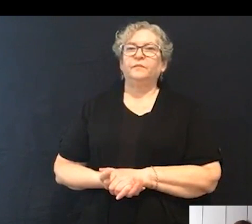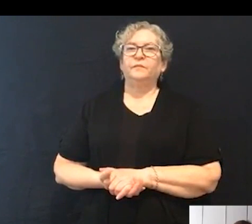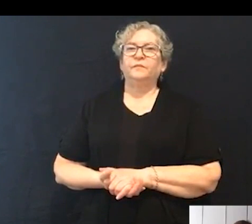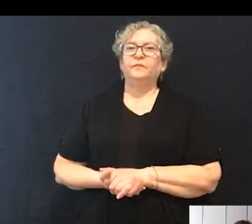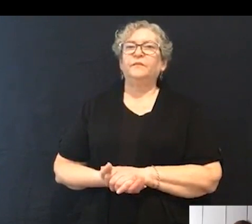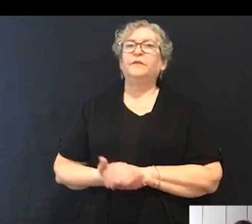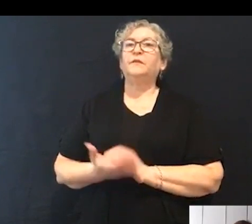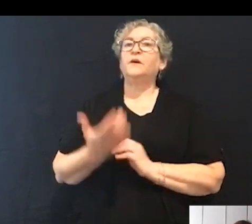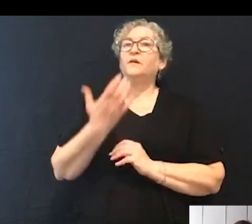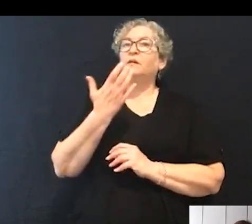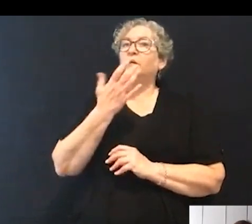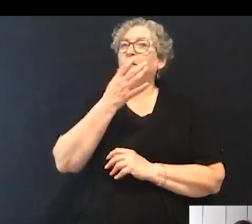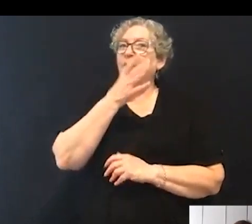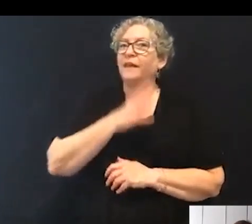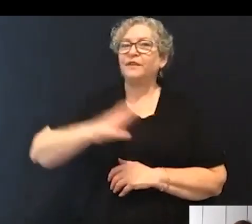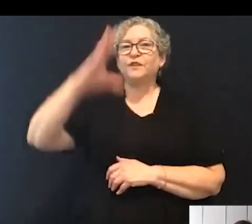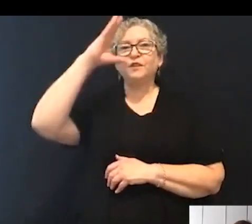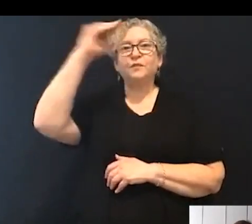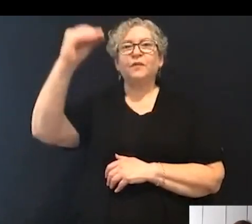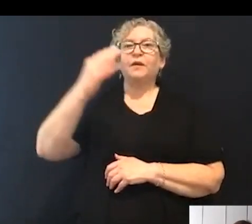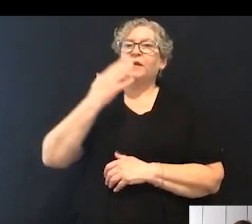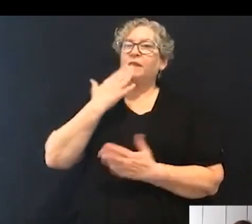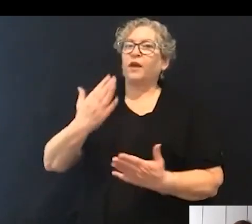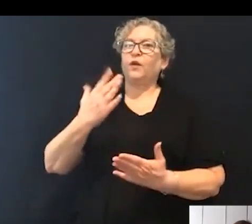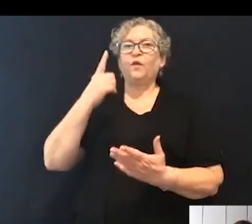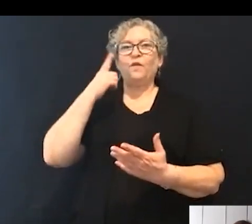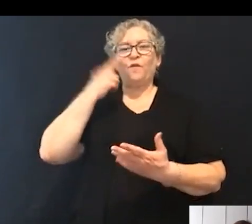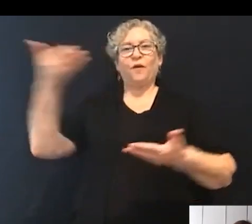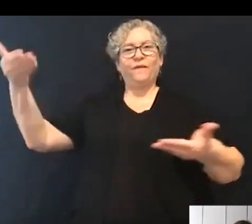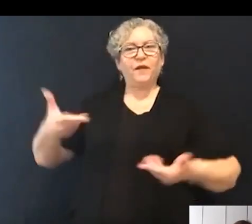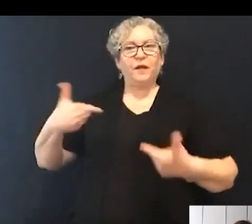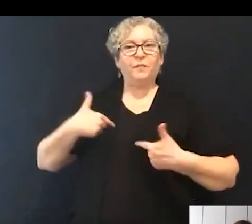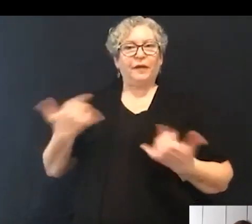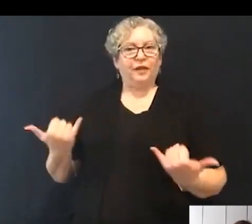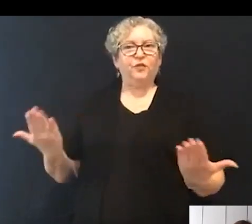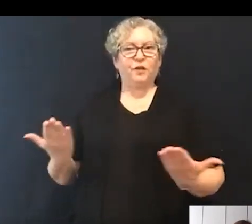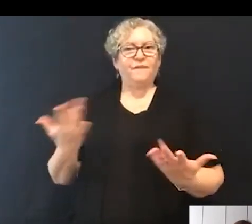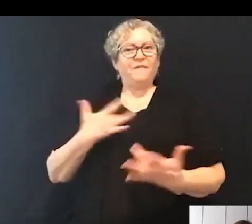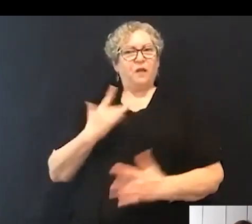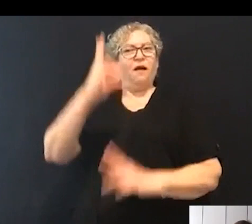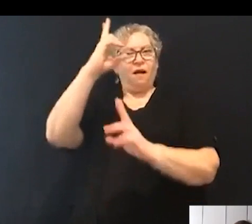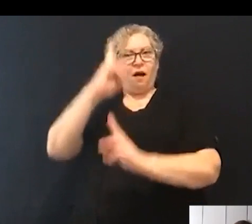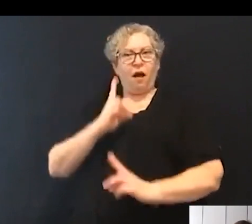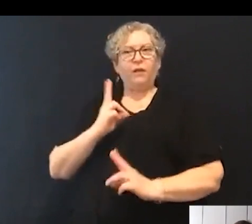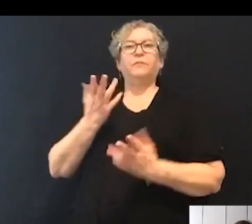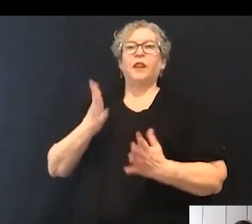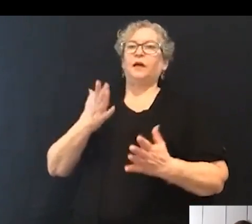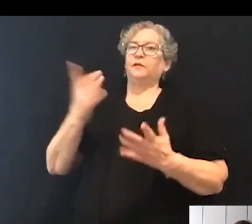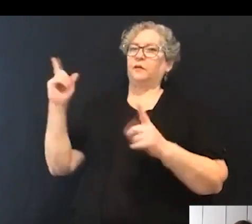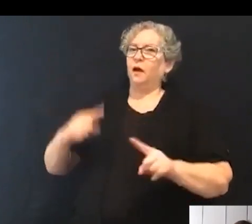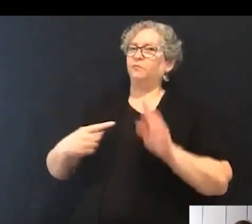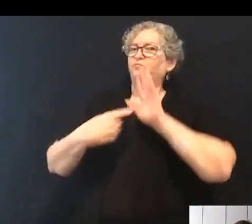Ladies and gentlemen, thank you very much for the invitation. It's a great honor to be allowed to present our latest